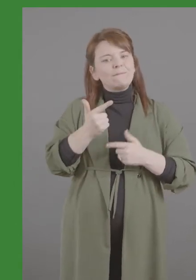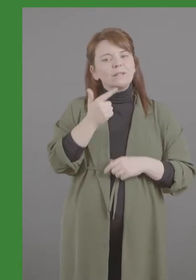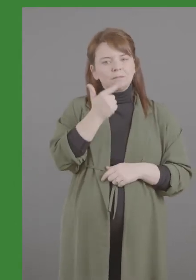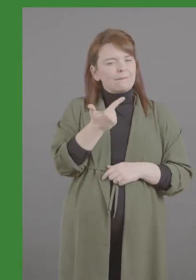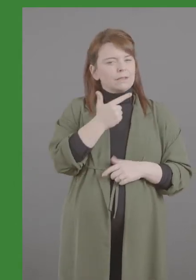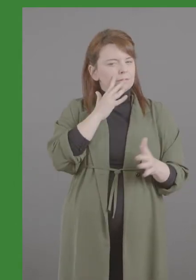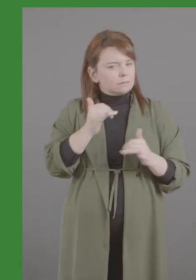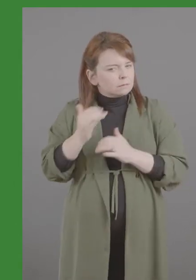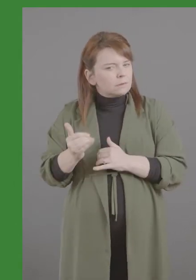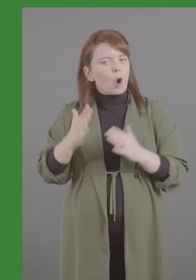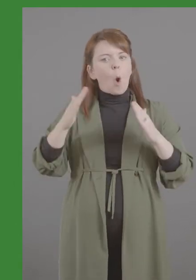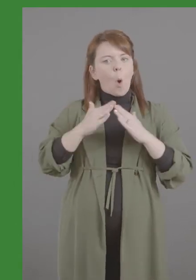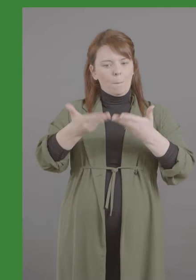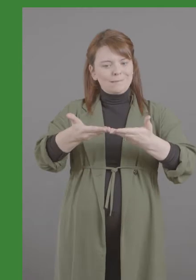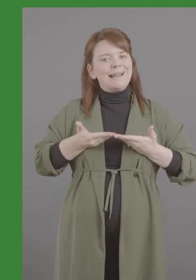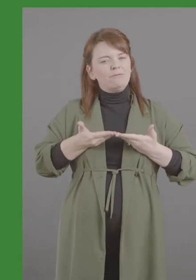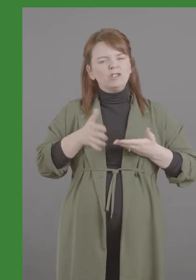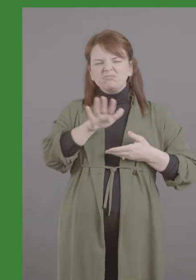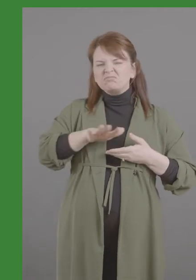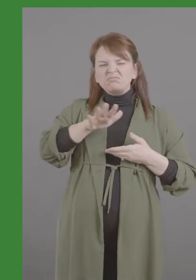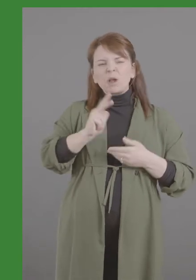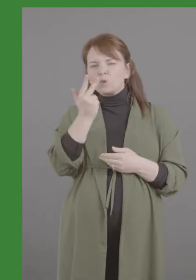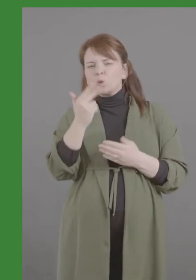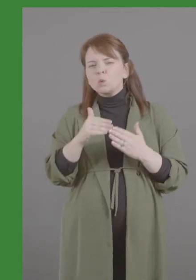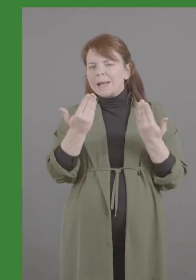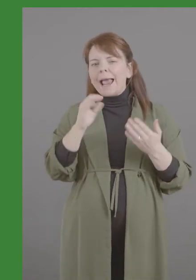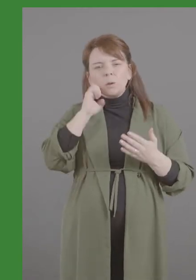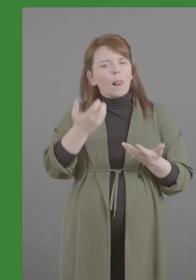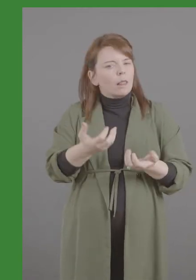Your tests should arrive within two days and can be ordered by going to